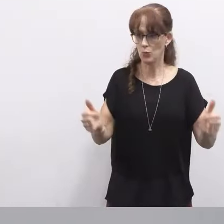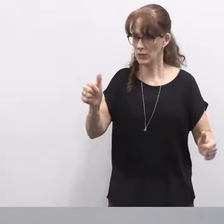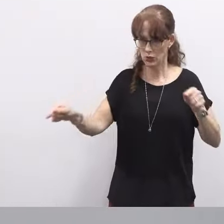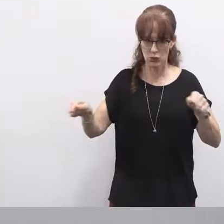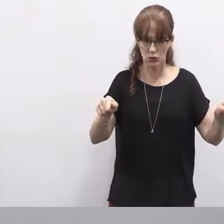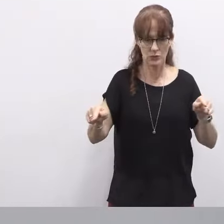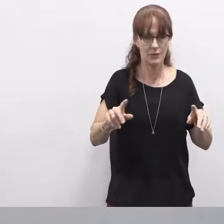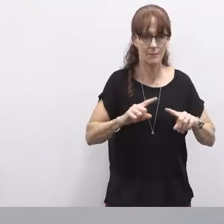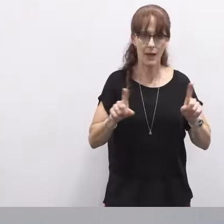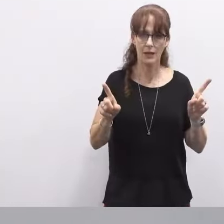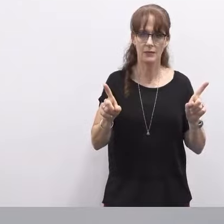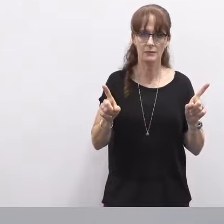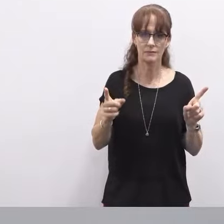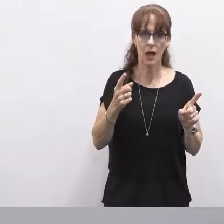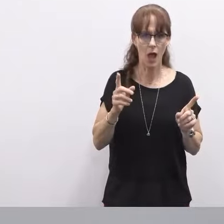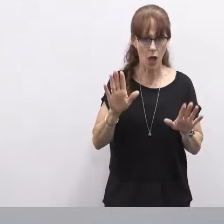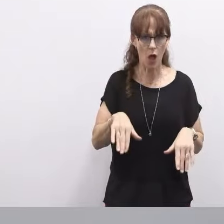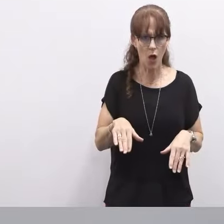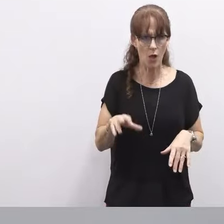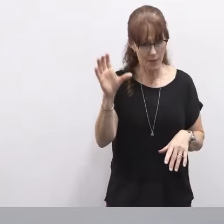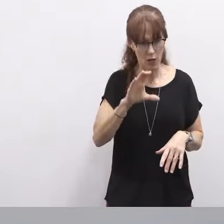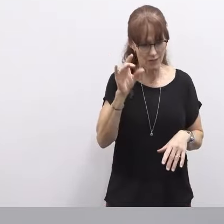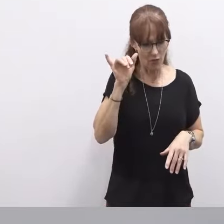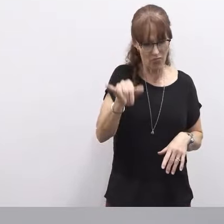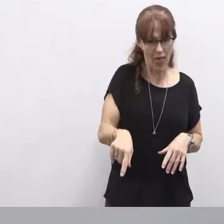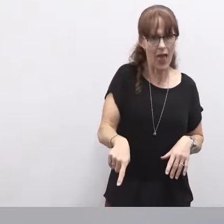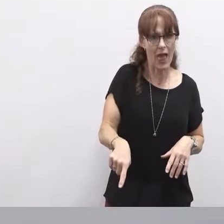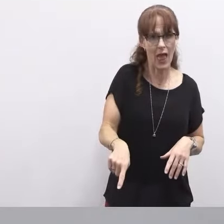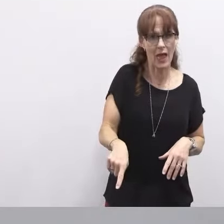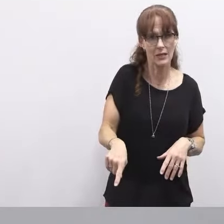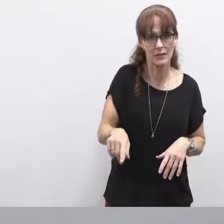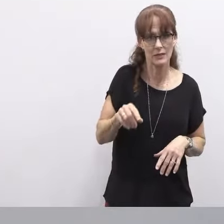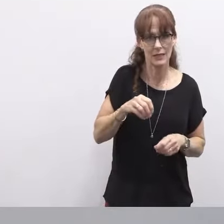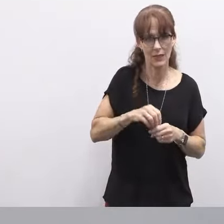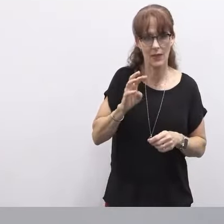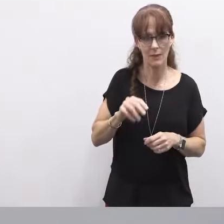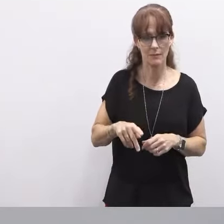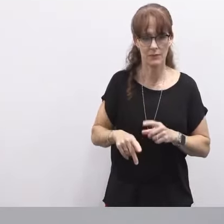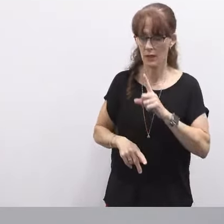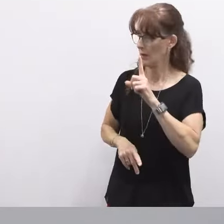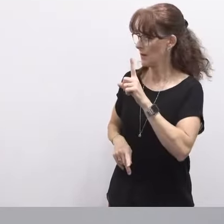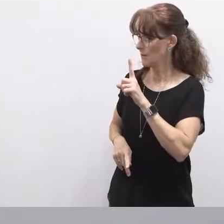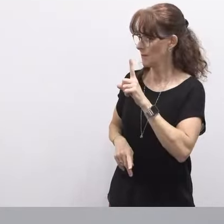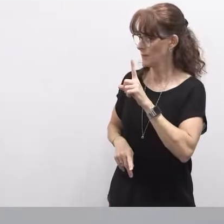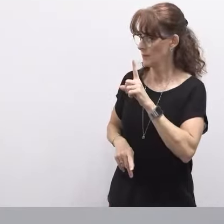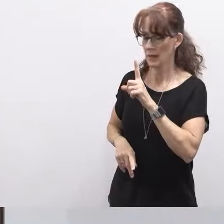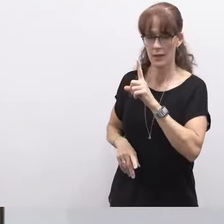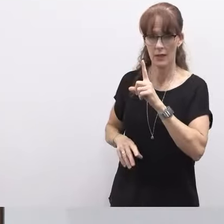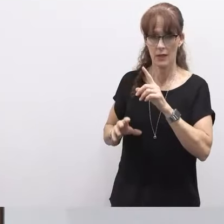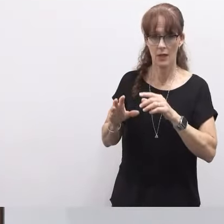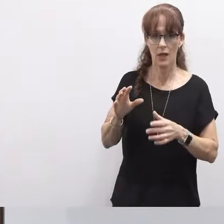but to say, here's what you should be looking for in the maps. Dr. Benitez, I would like to add on behalf of the team,